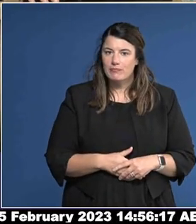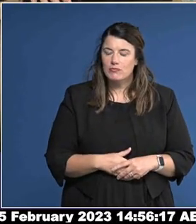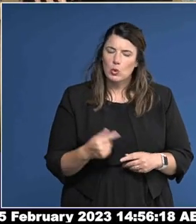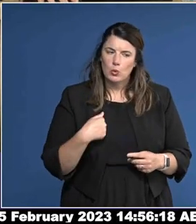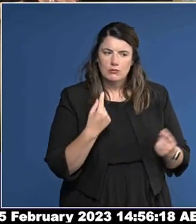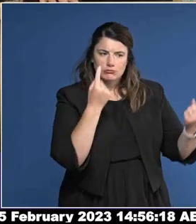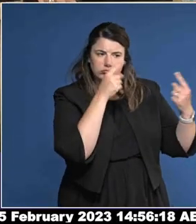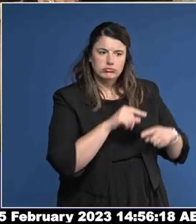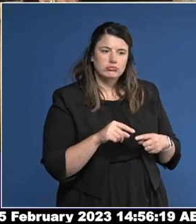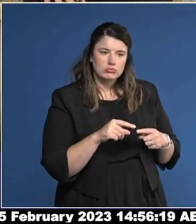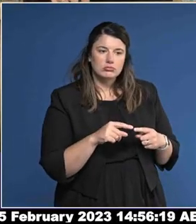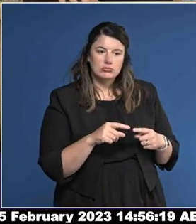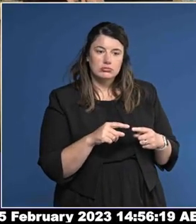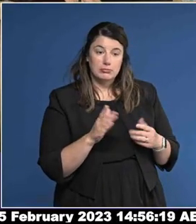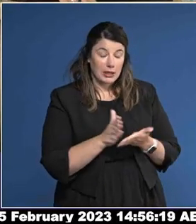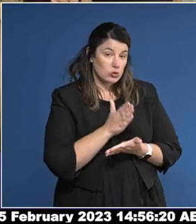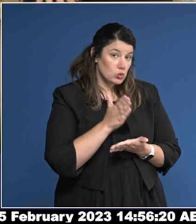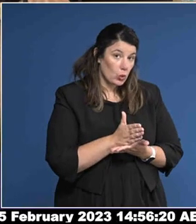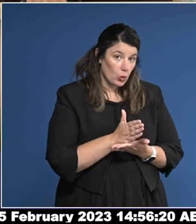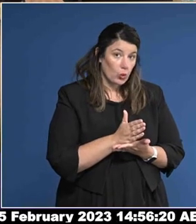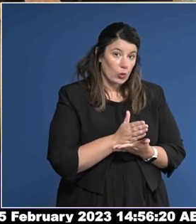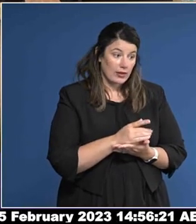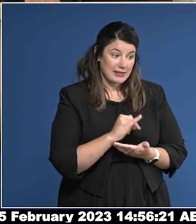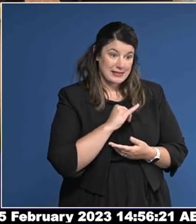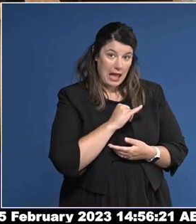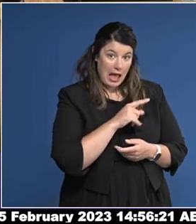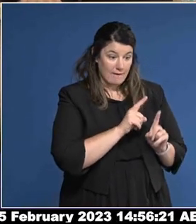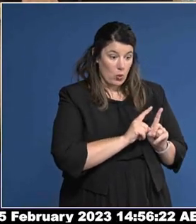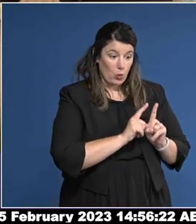involve ensuring that the relevant staff member taking that person to the beach can